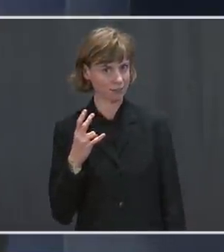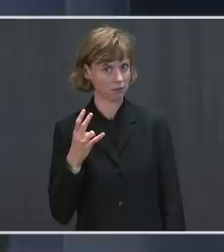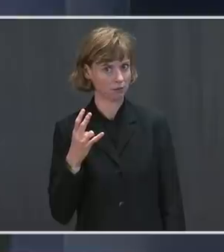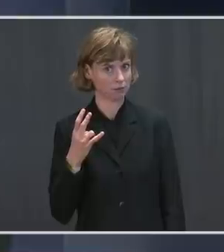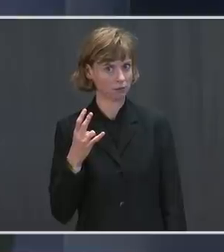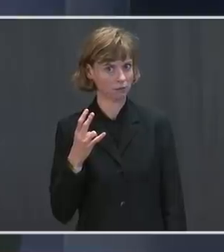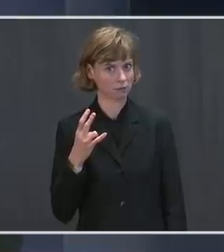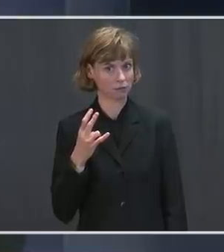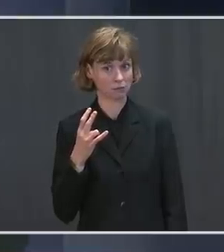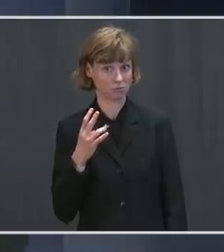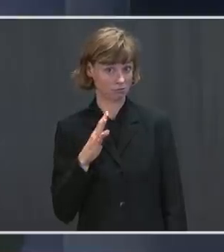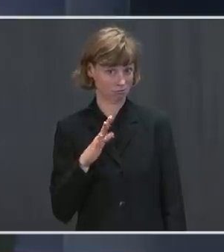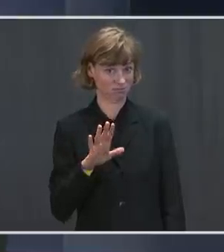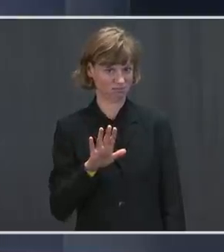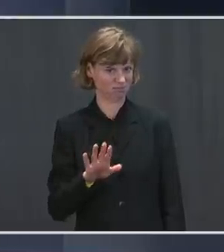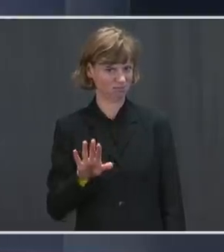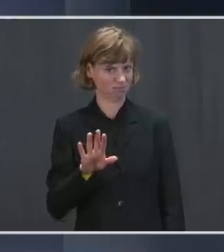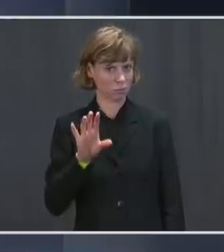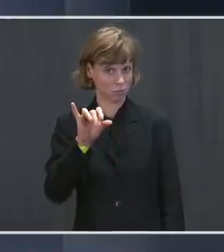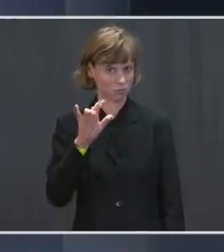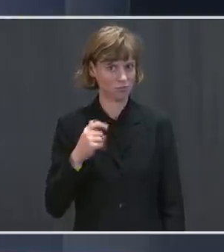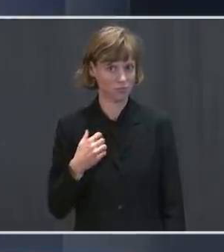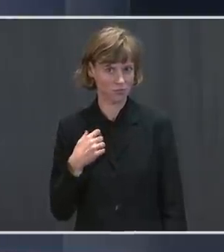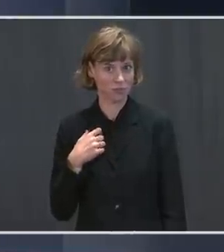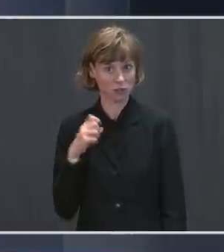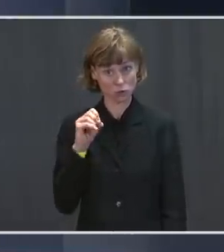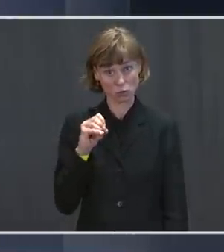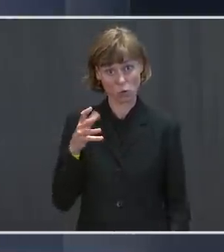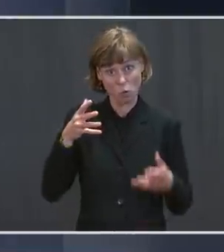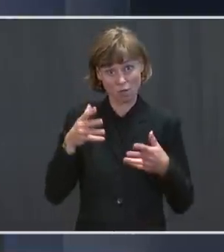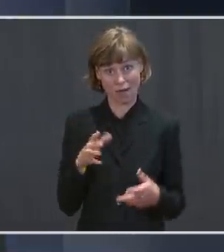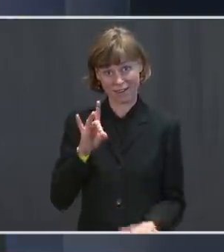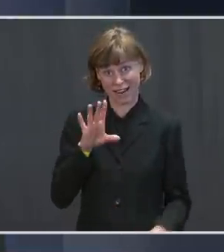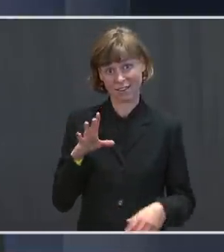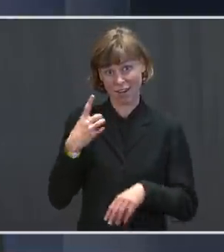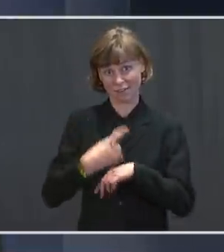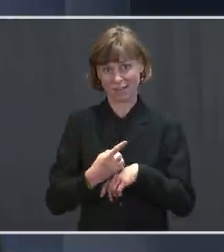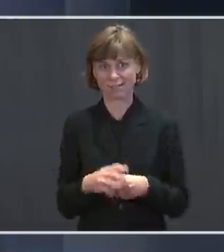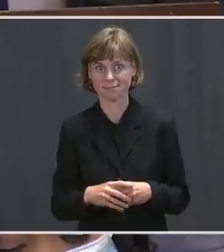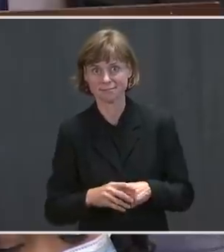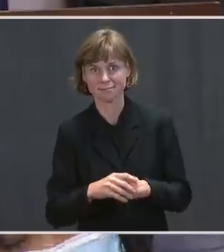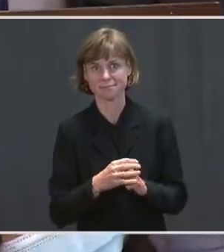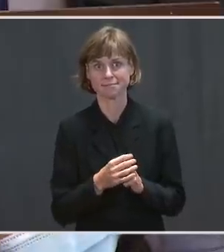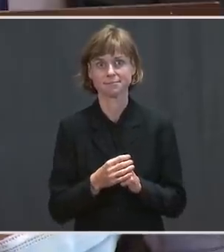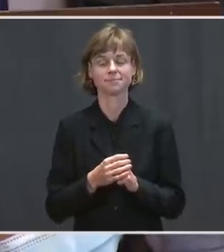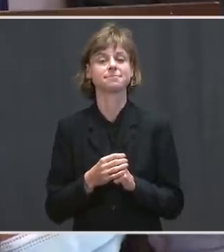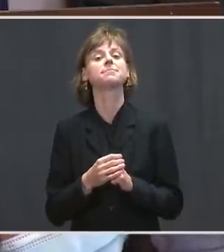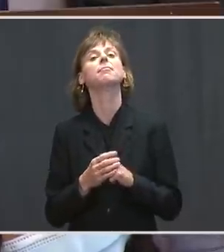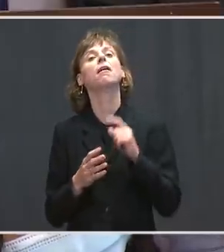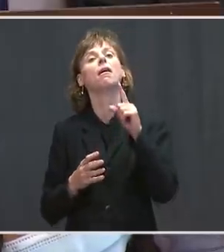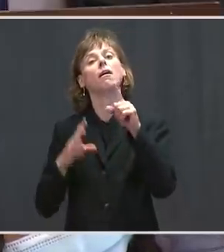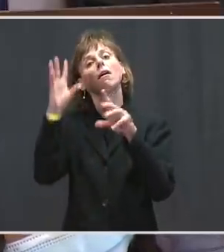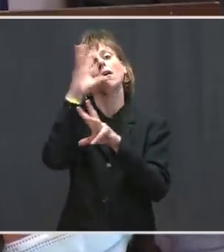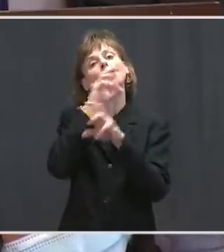All right. Right around there. We have 85 days to go. The Press: Well, why don't we have the president himself speak out on this legislation?